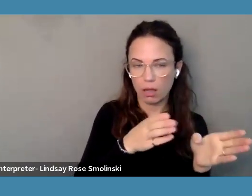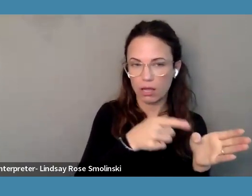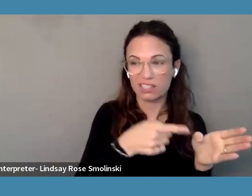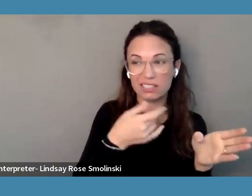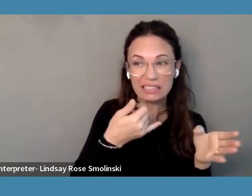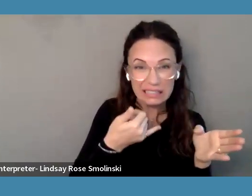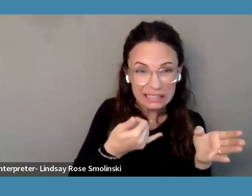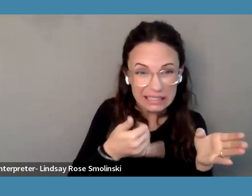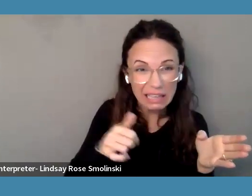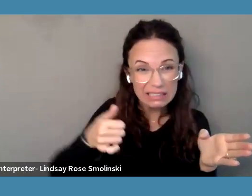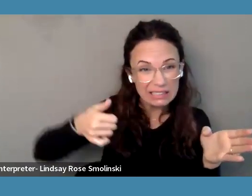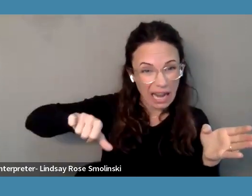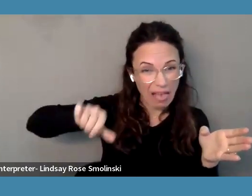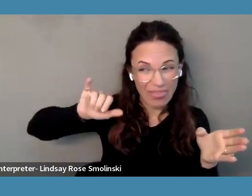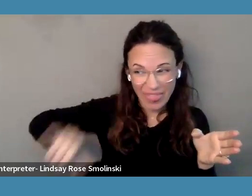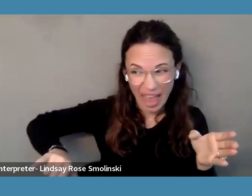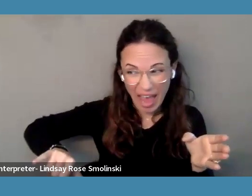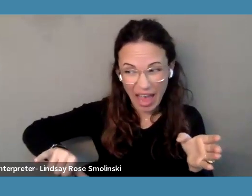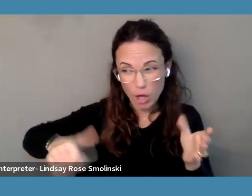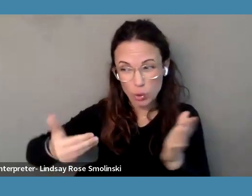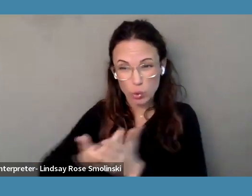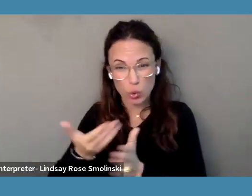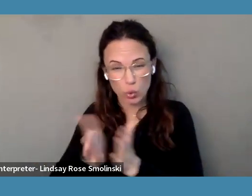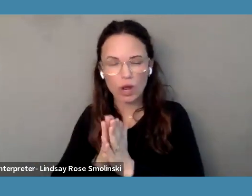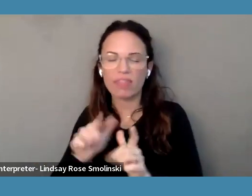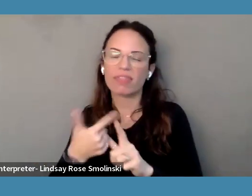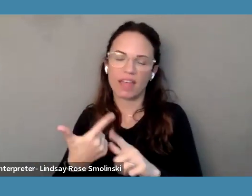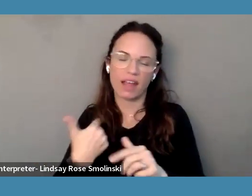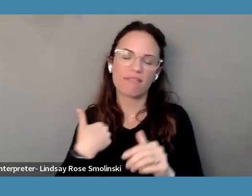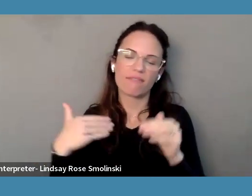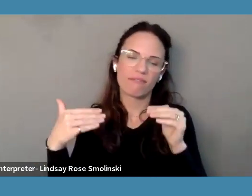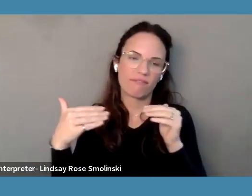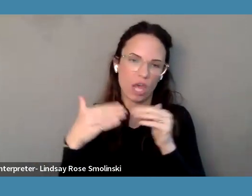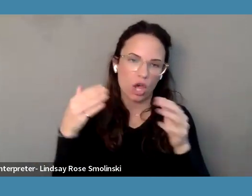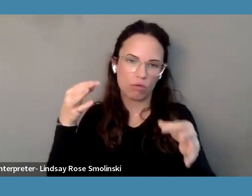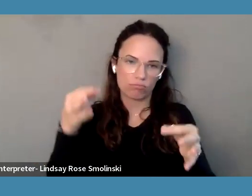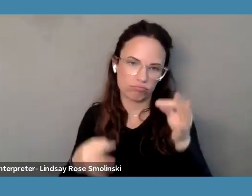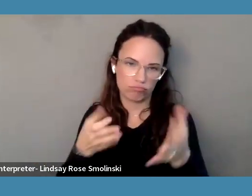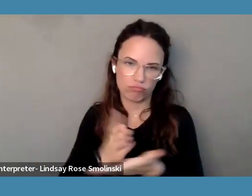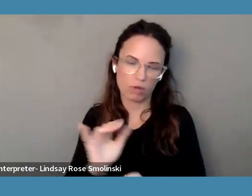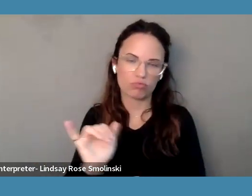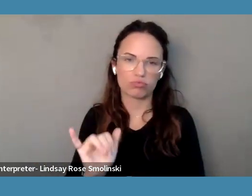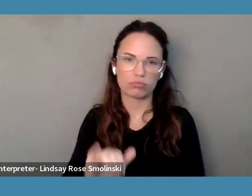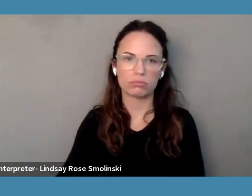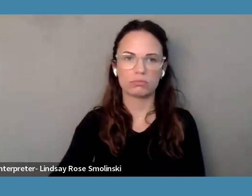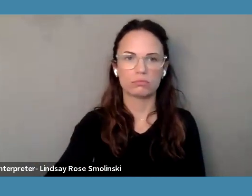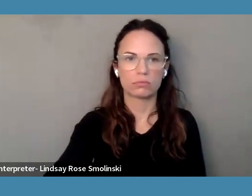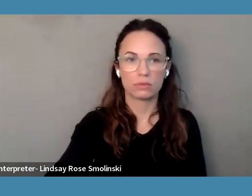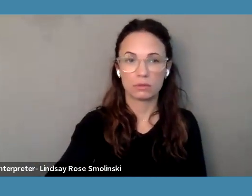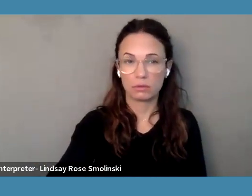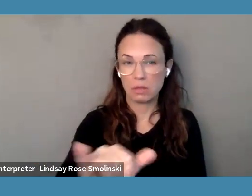that request, then you would get, you would have fair hearing rights on that as well. I don't know if that answers the question,